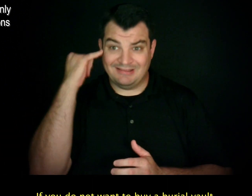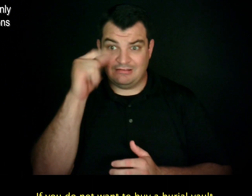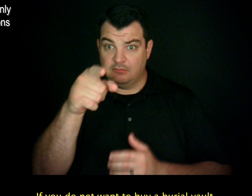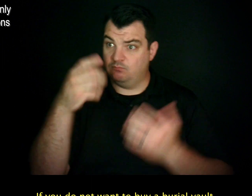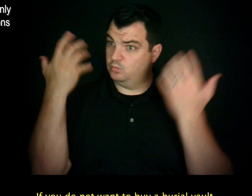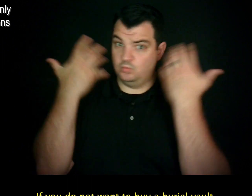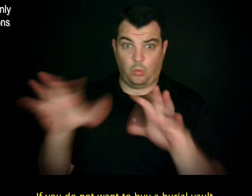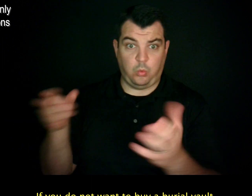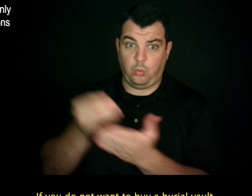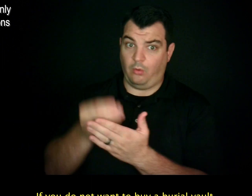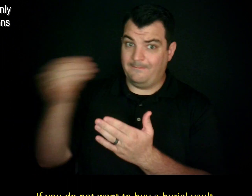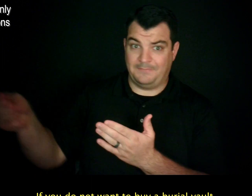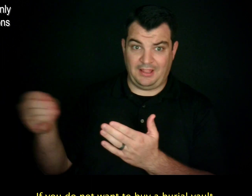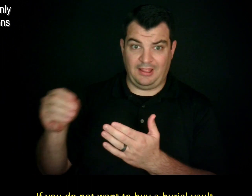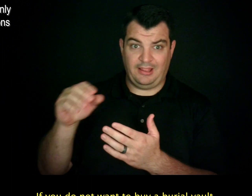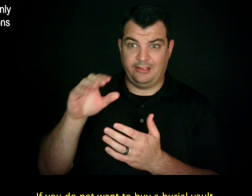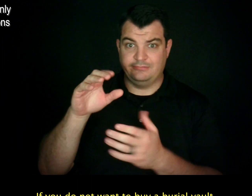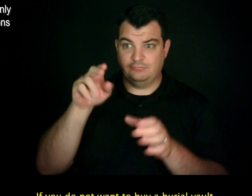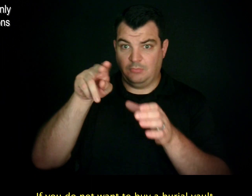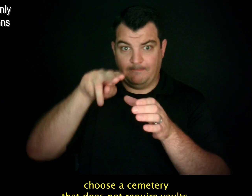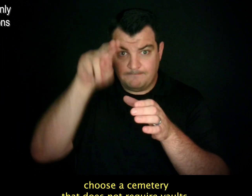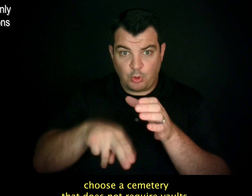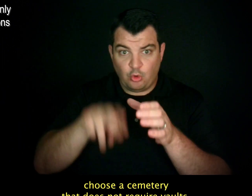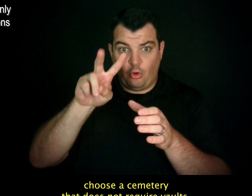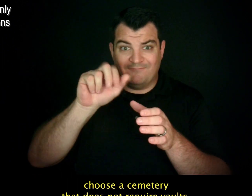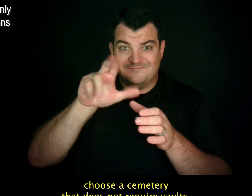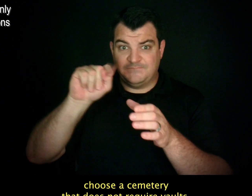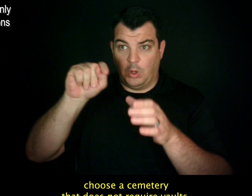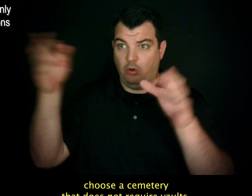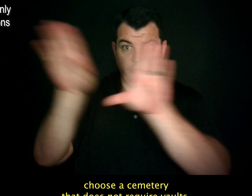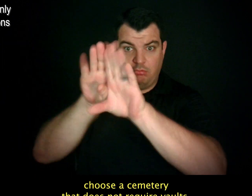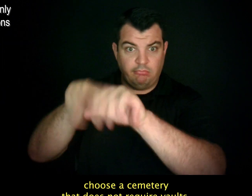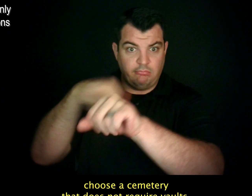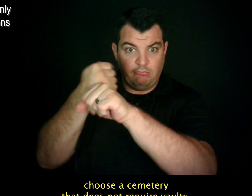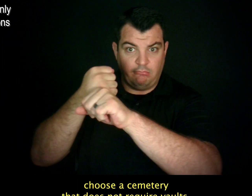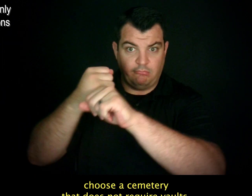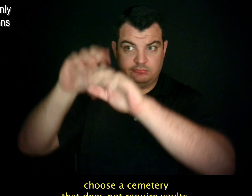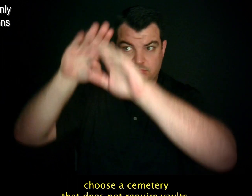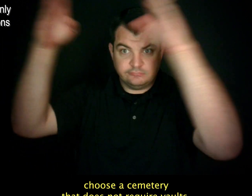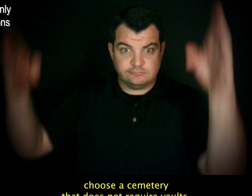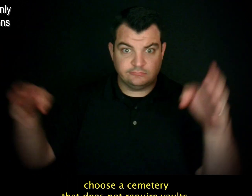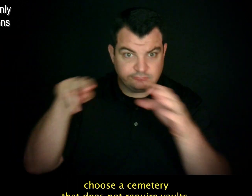If you do not want to buy a burial vault, choose a cemetery that does not require vaults.